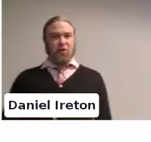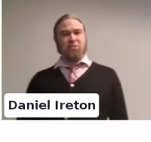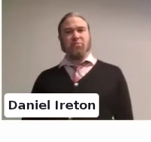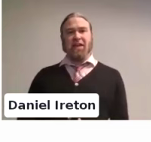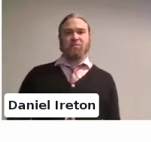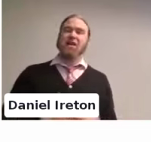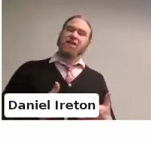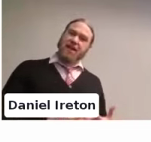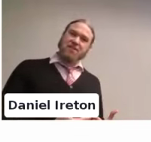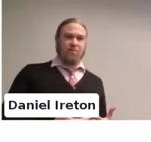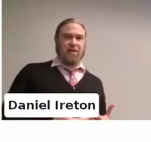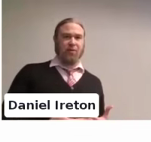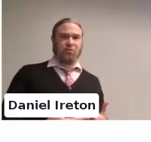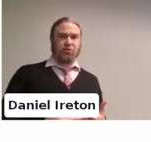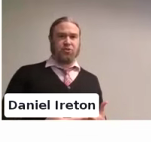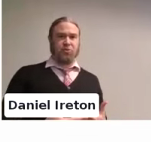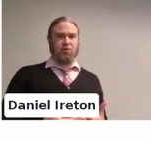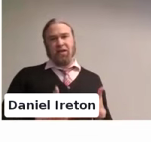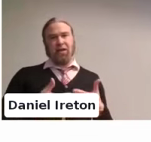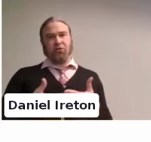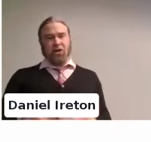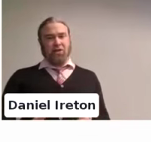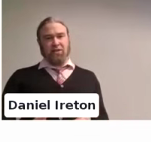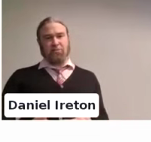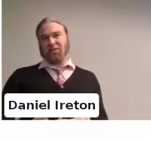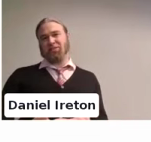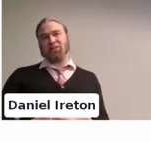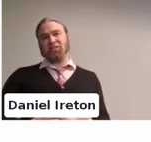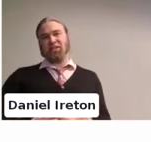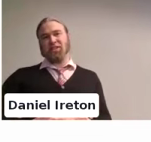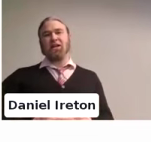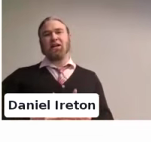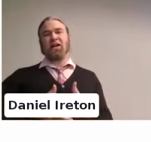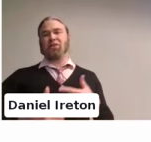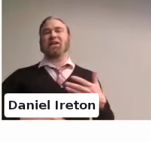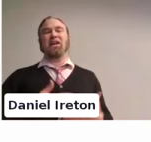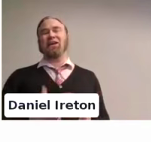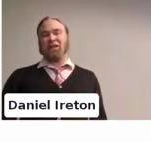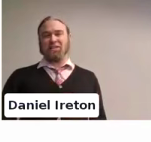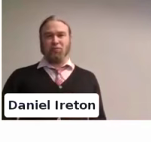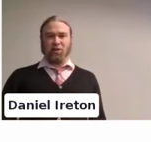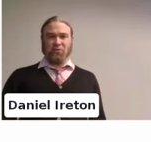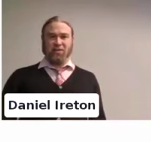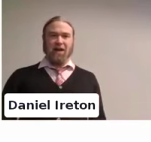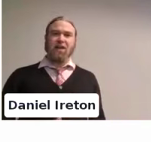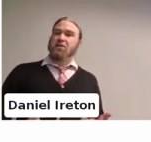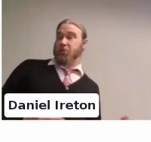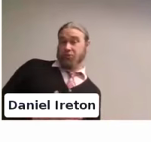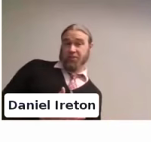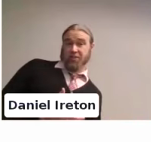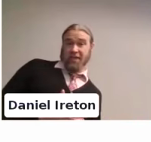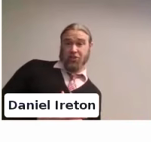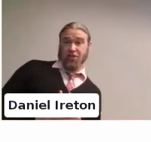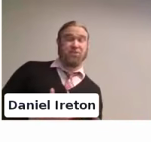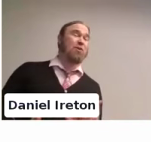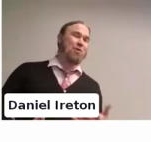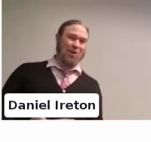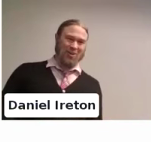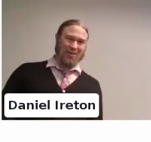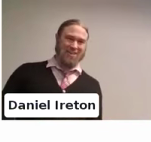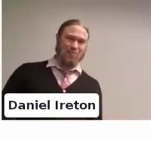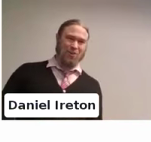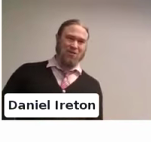And it is a lot of it is really, there is, it comes down to playing and trying some things out.